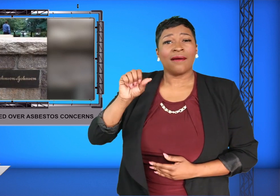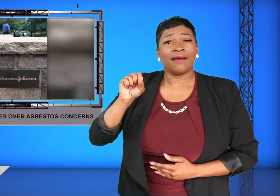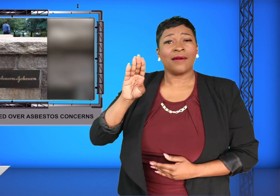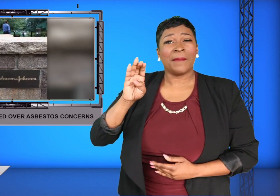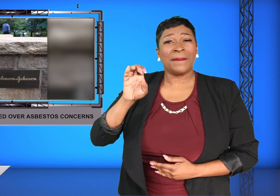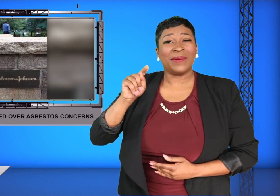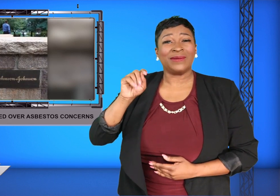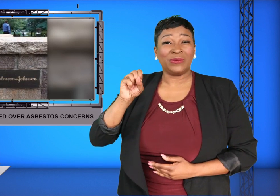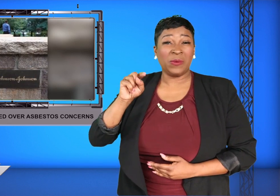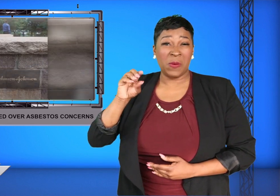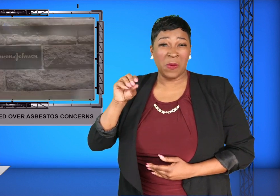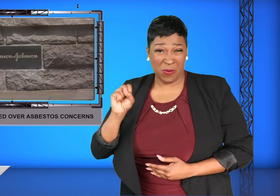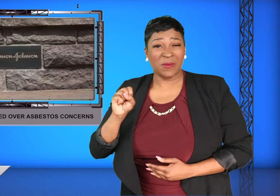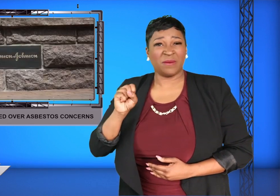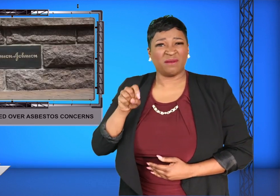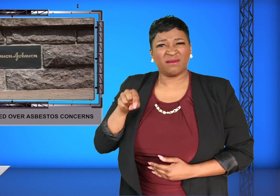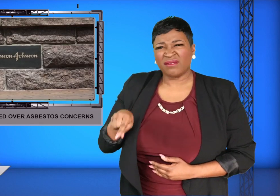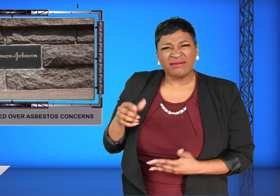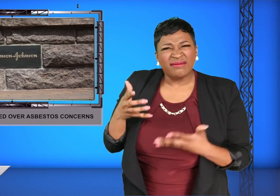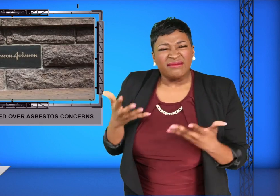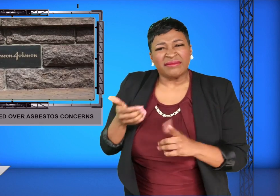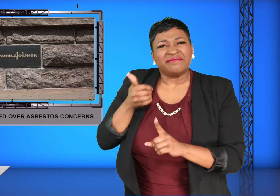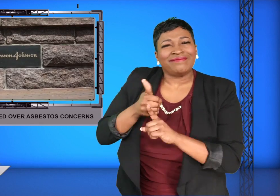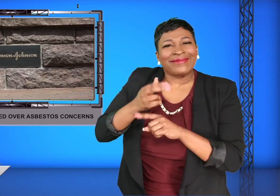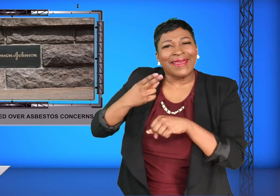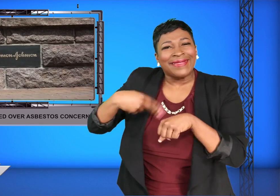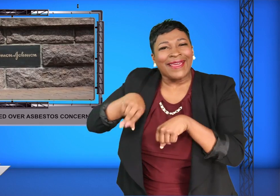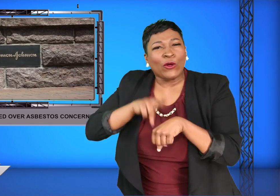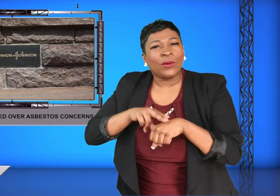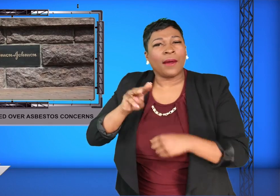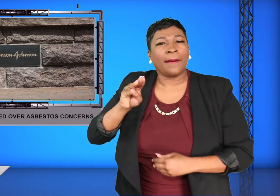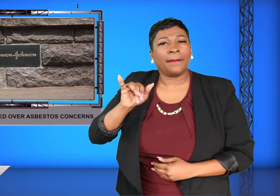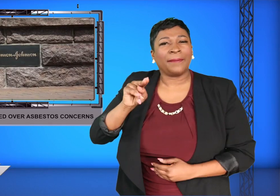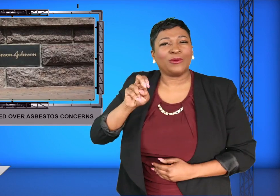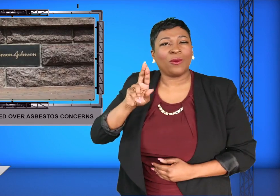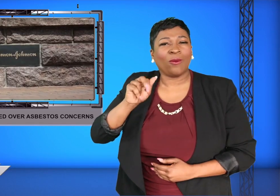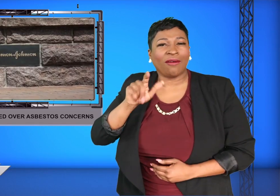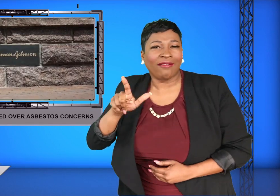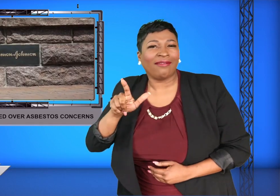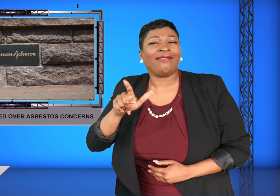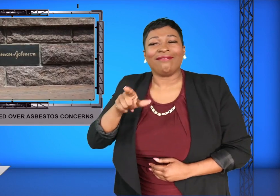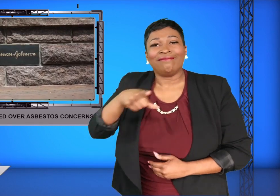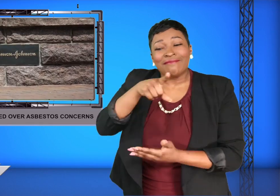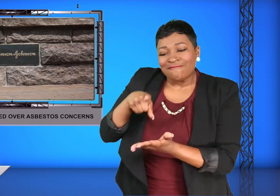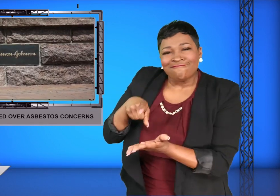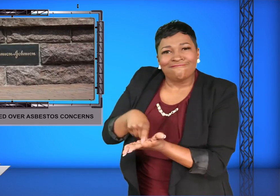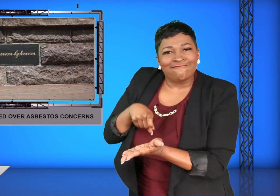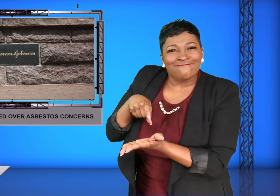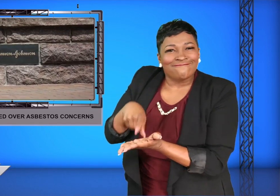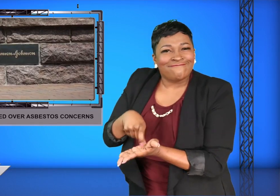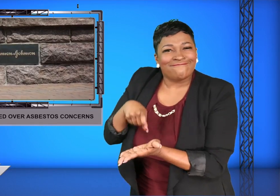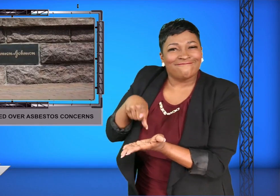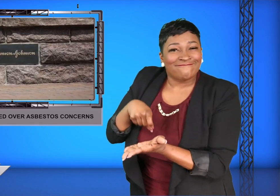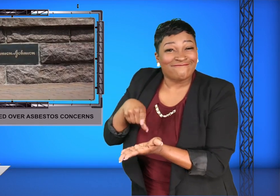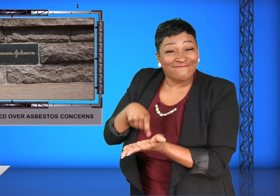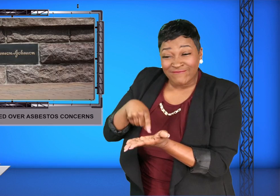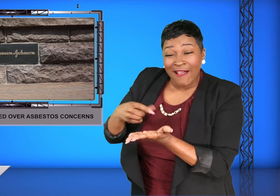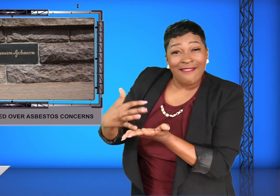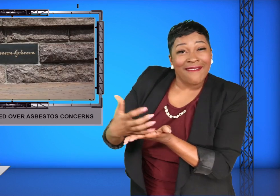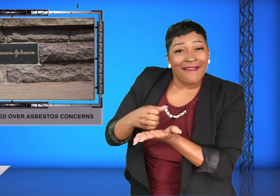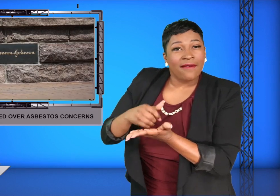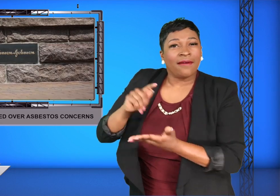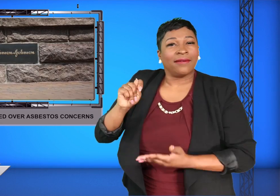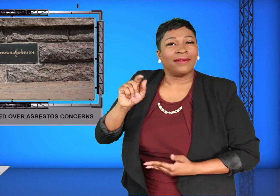asbestos is a naturally occurring mineral that is found close to the mines used to gather